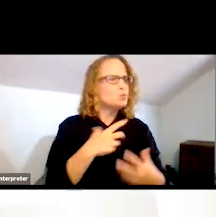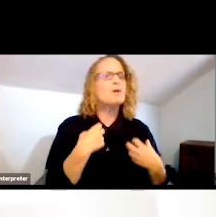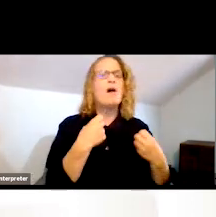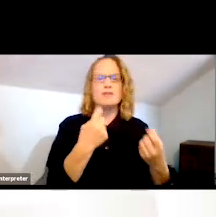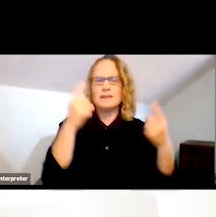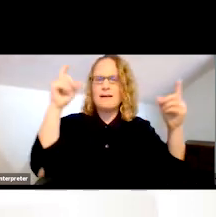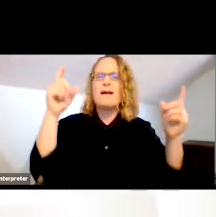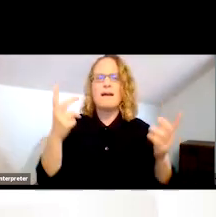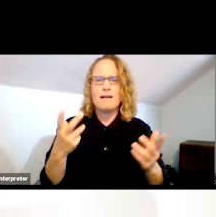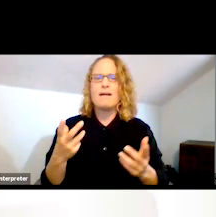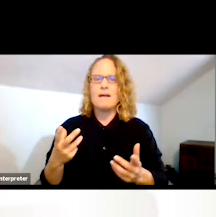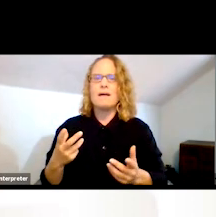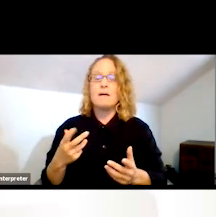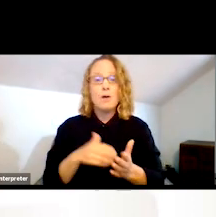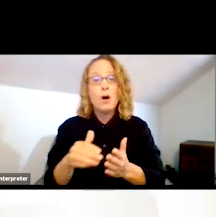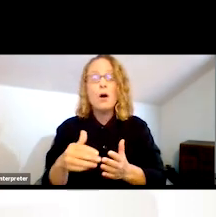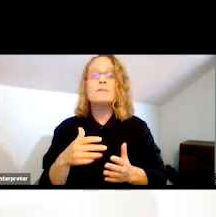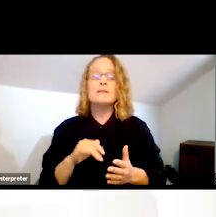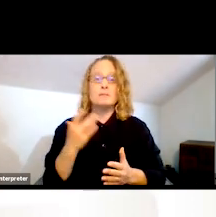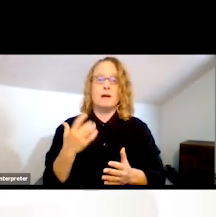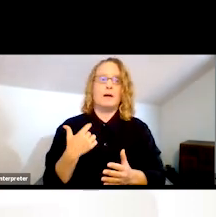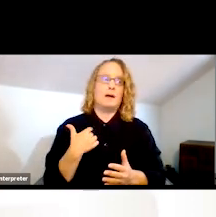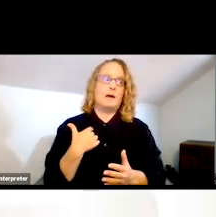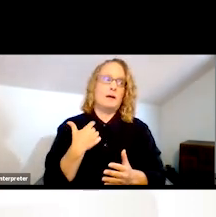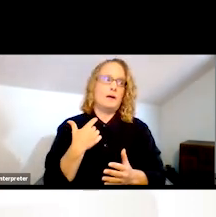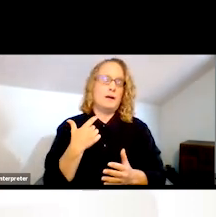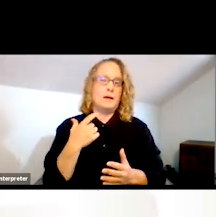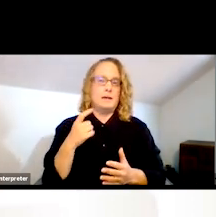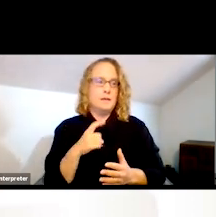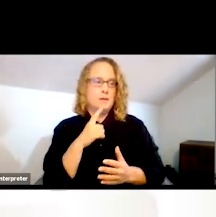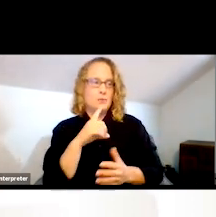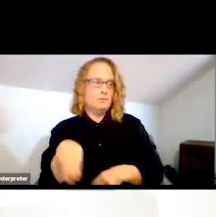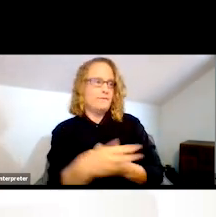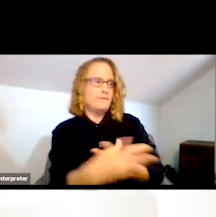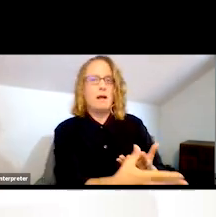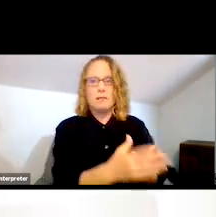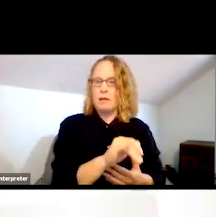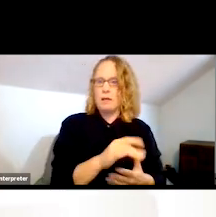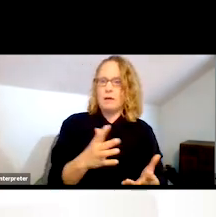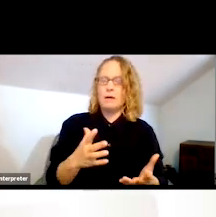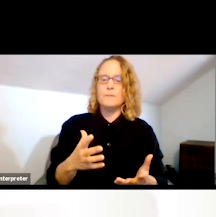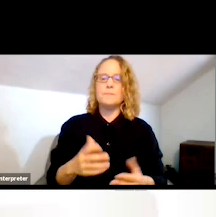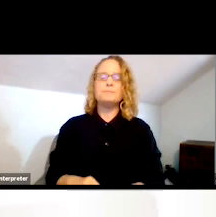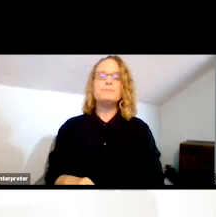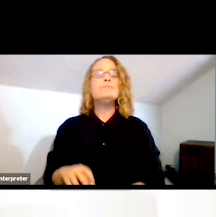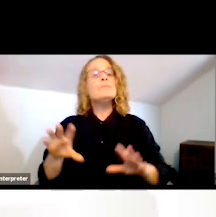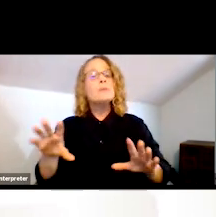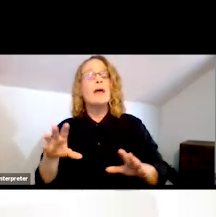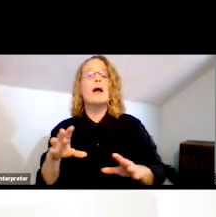when I'm working with people that are trying to process through this trauma and get to the other side